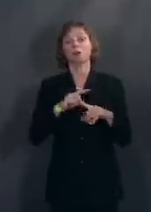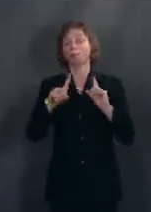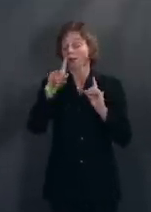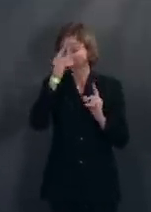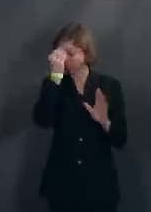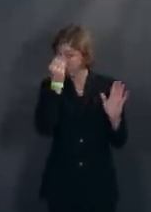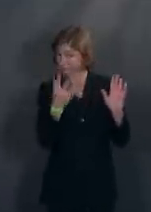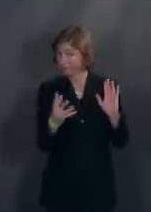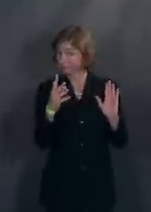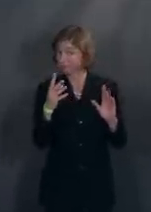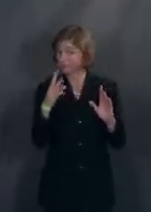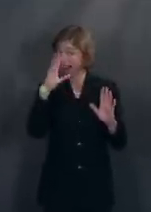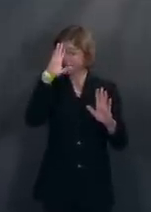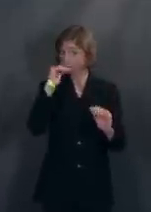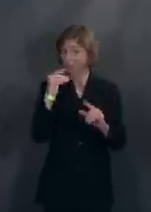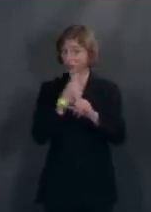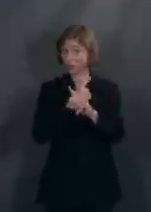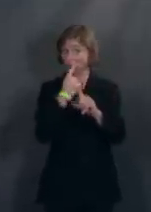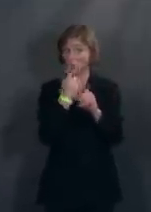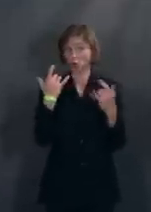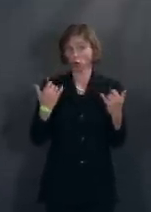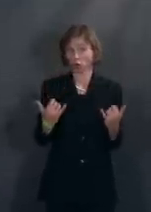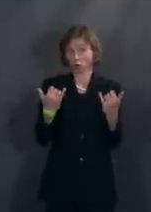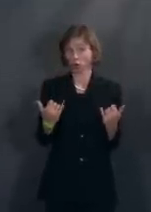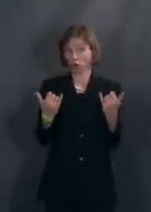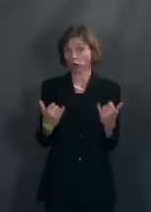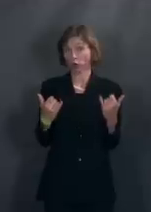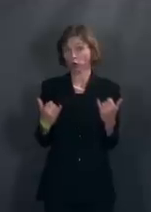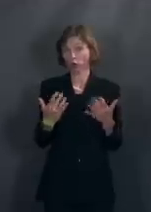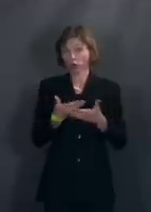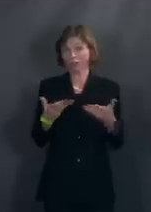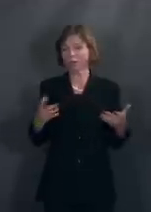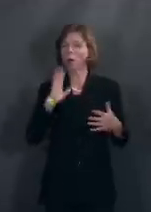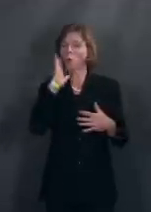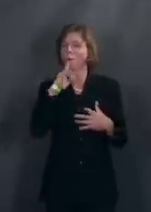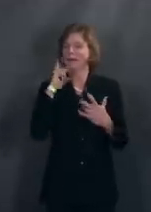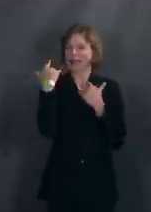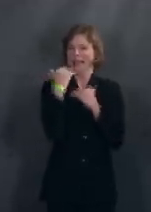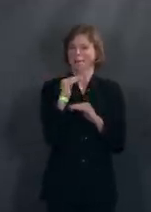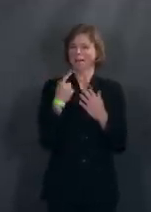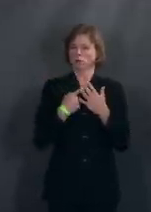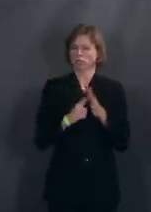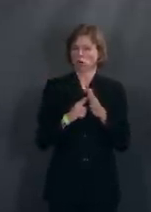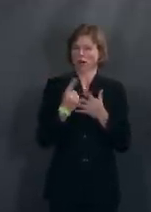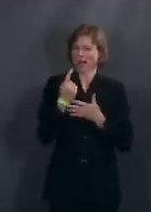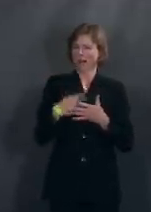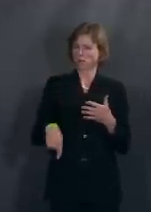Due to the current supply constraints, this will be limited when it begins next week. In this first phase of the program,